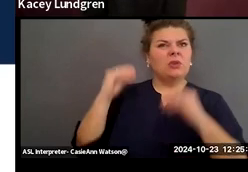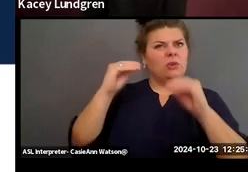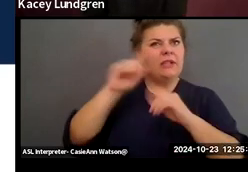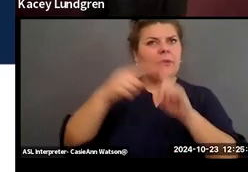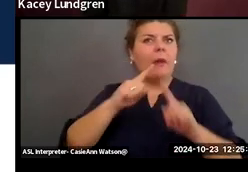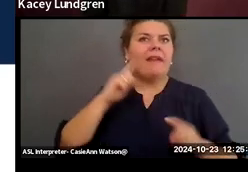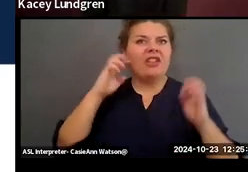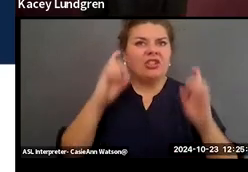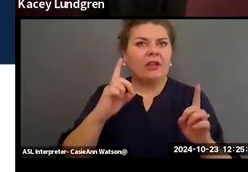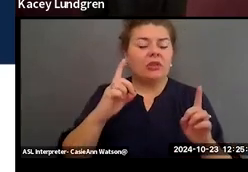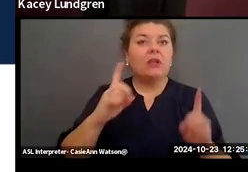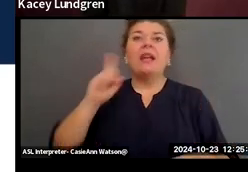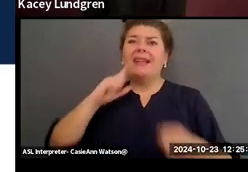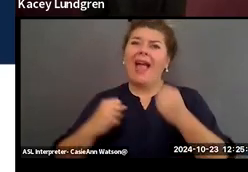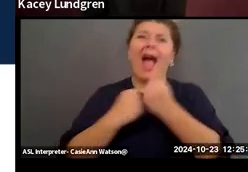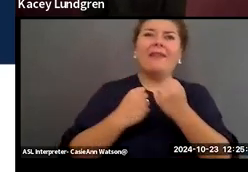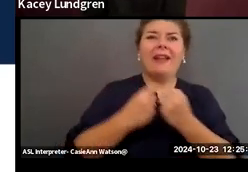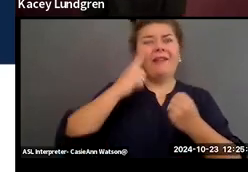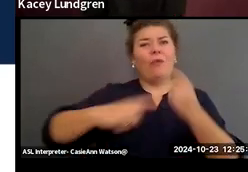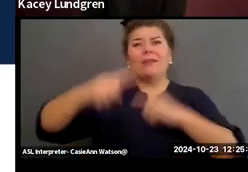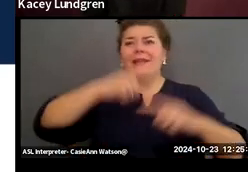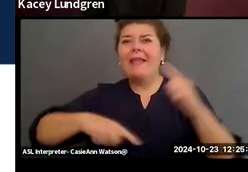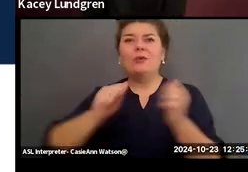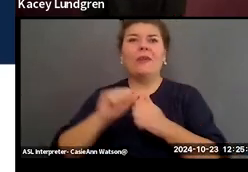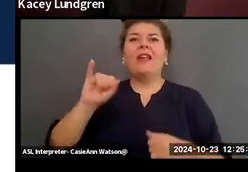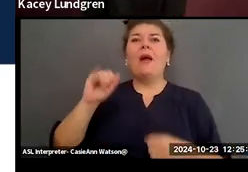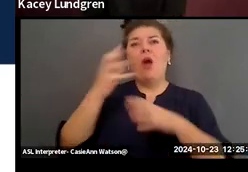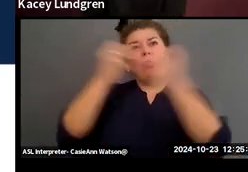and he even advocated for the use of sign language with President James Monroe.